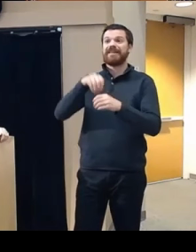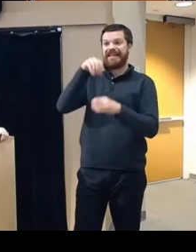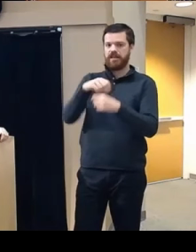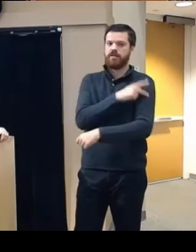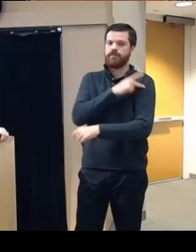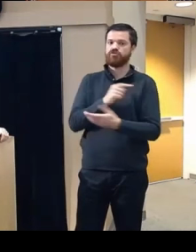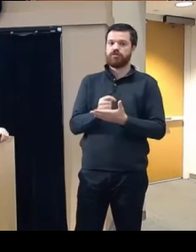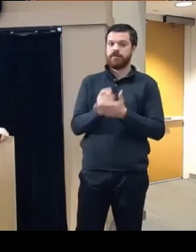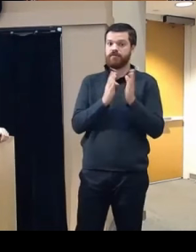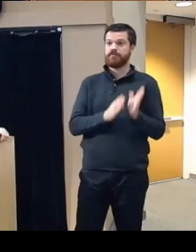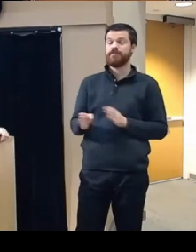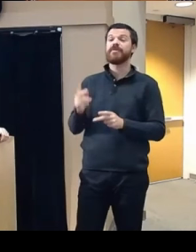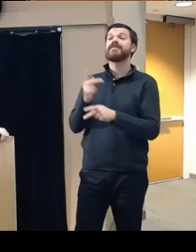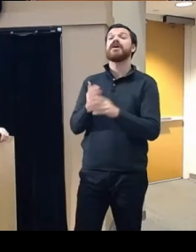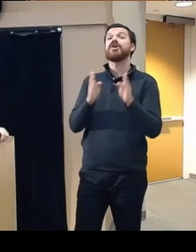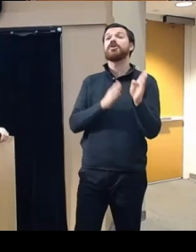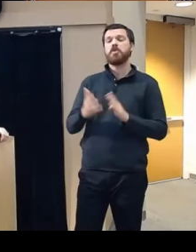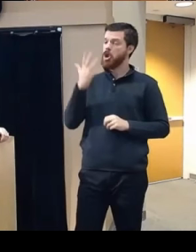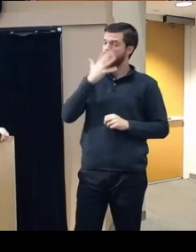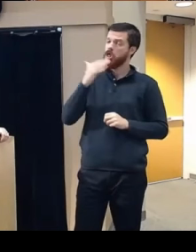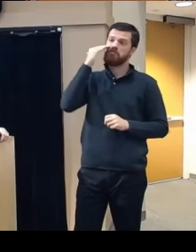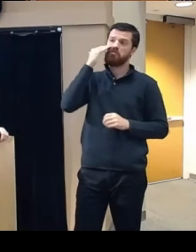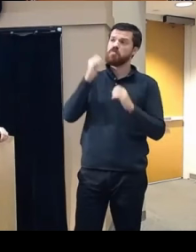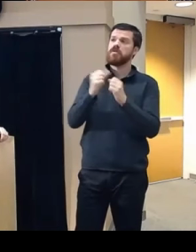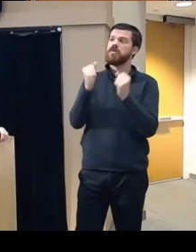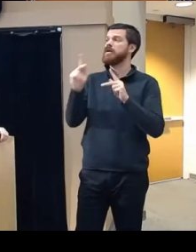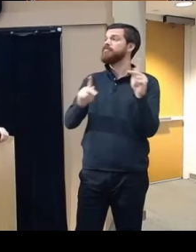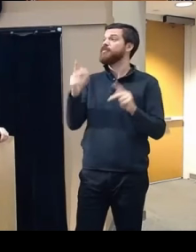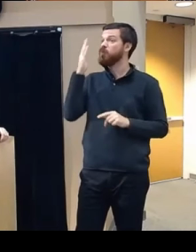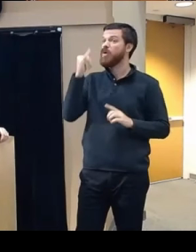that the care plan probably looks very familiar for many people because nursing staff have been